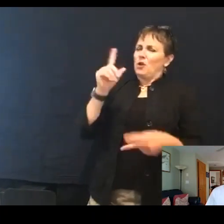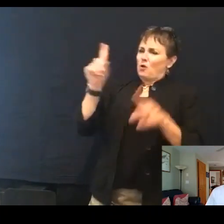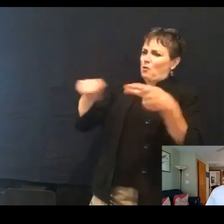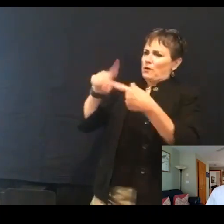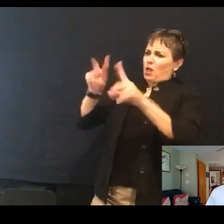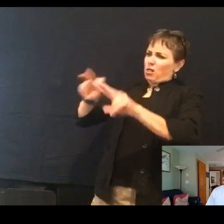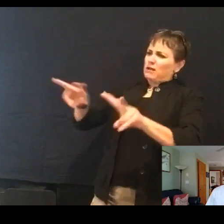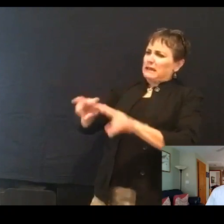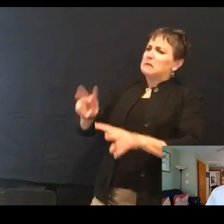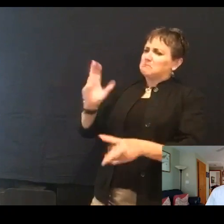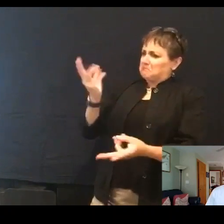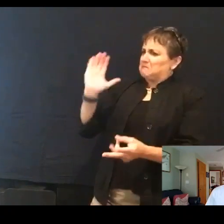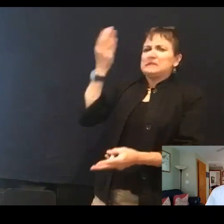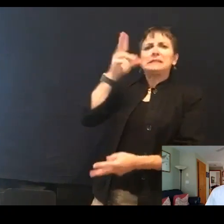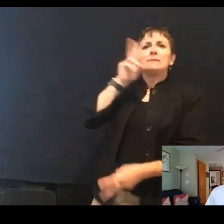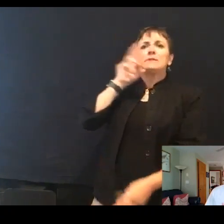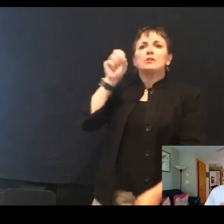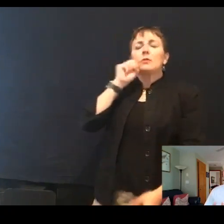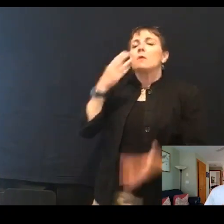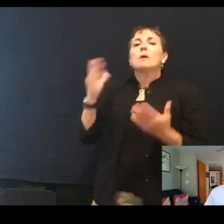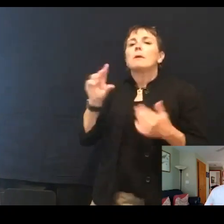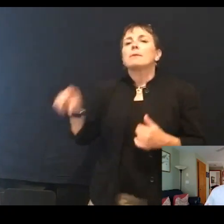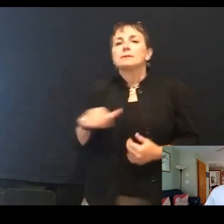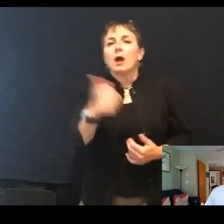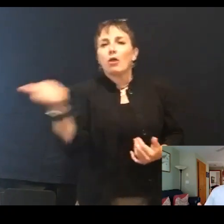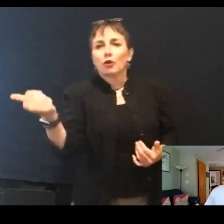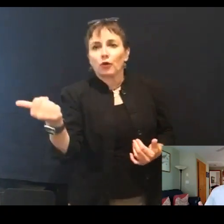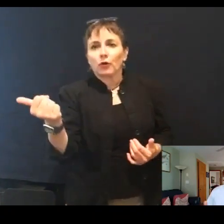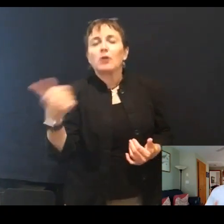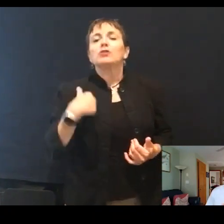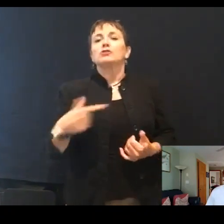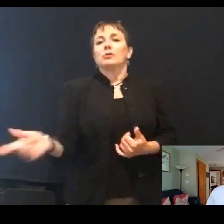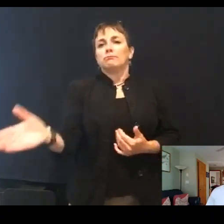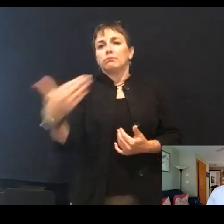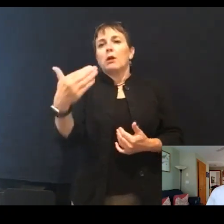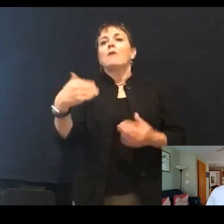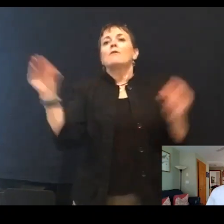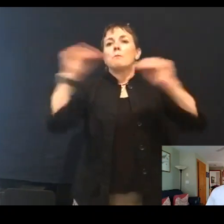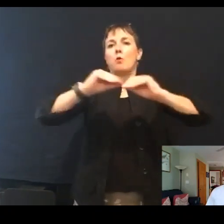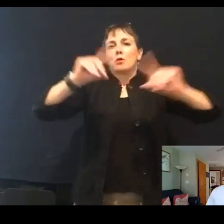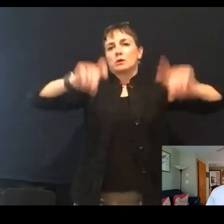syndrome, it may actually be Alstrom, Stickler, Zellweger, or other similar syndrome.